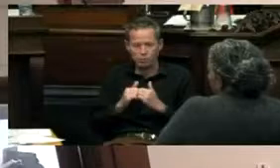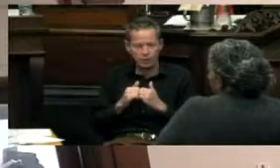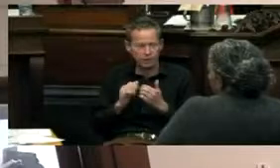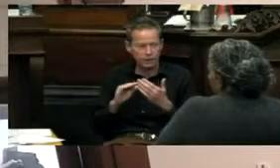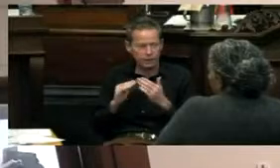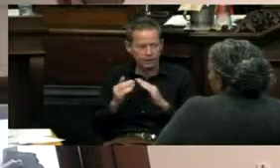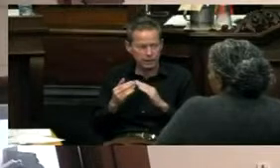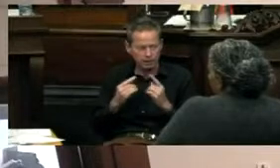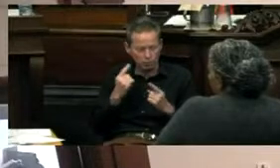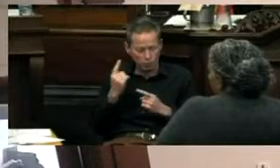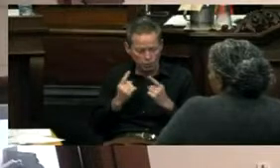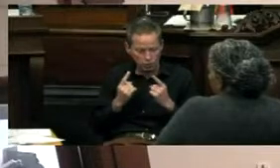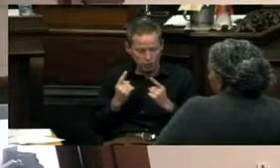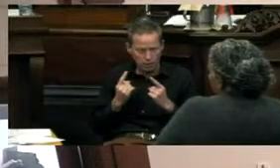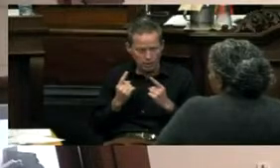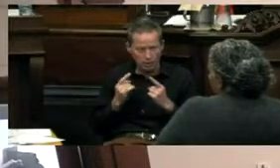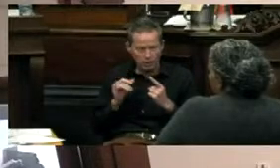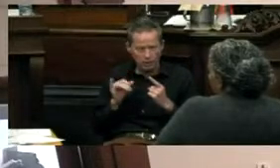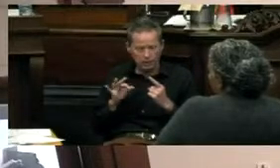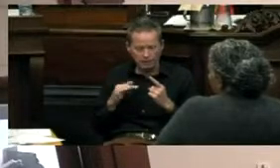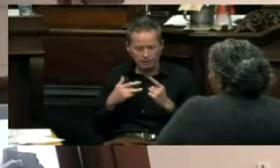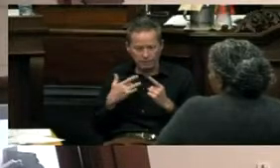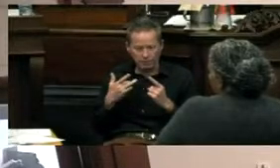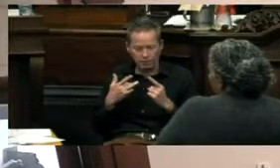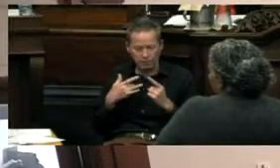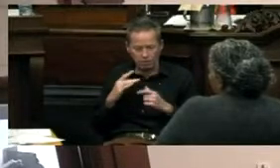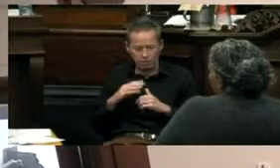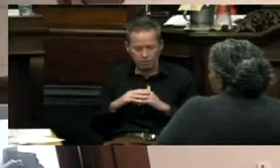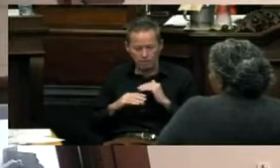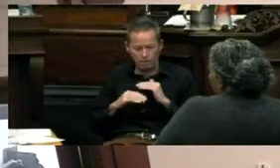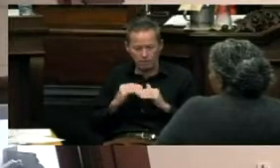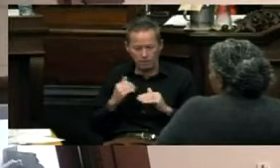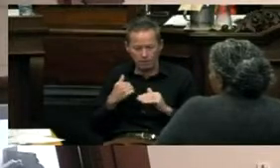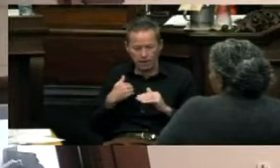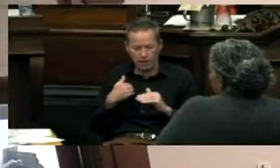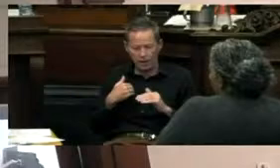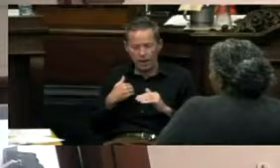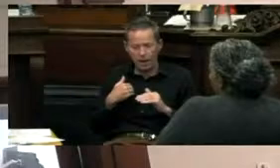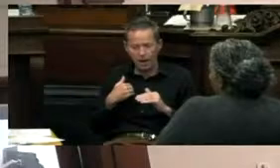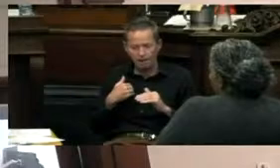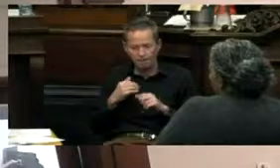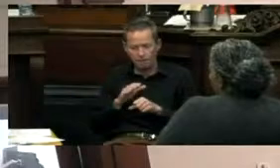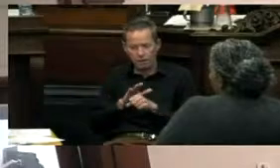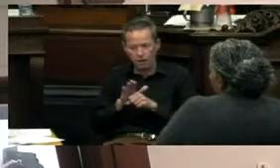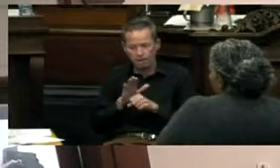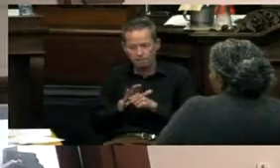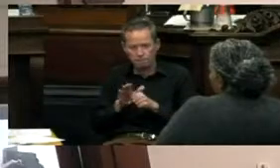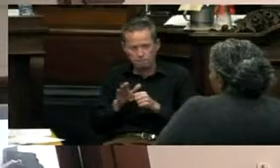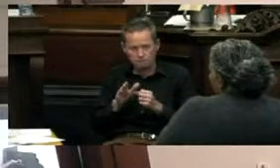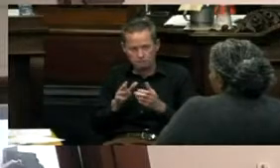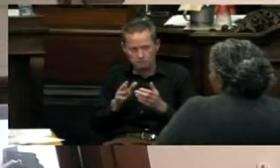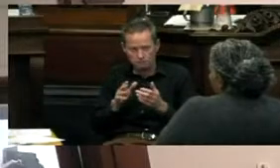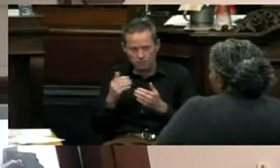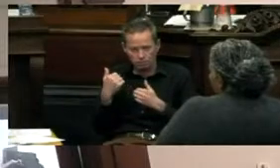that they currently have three projects with the city, and I'm